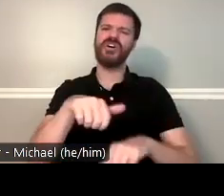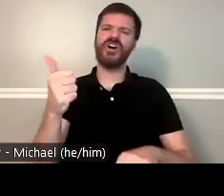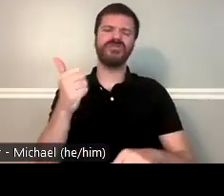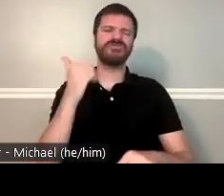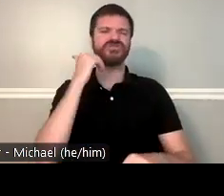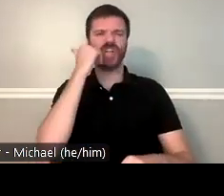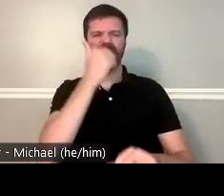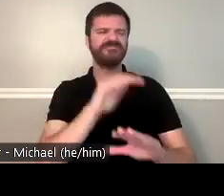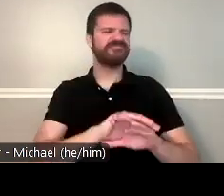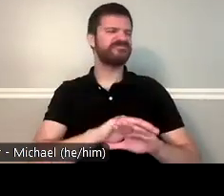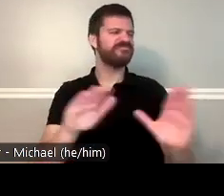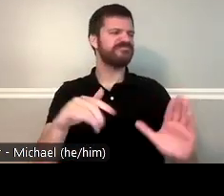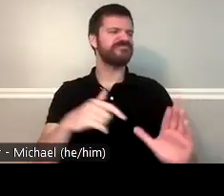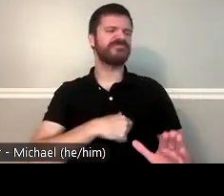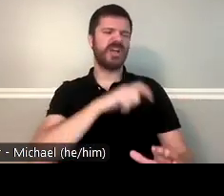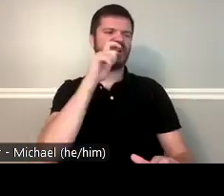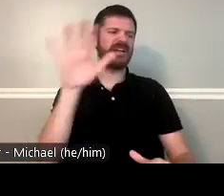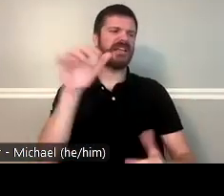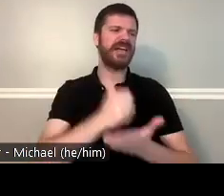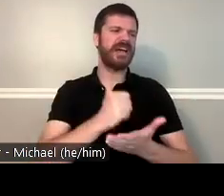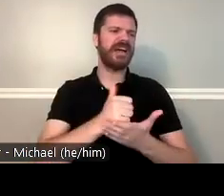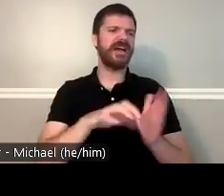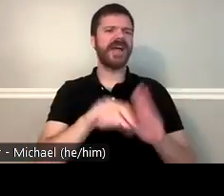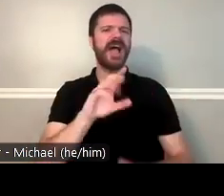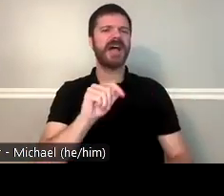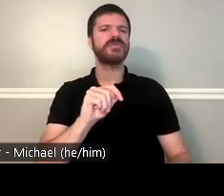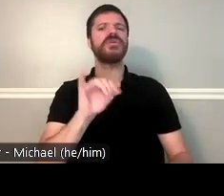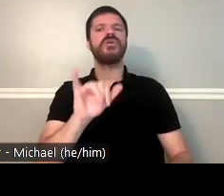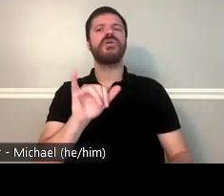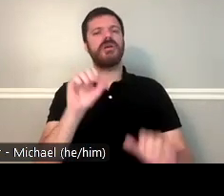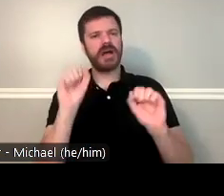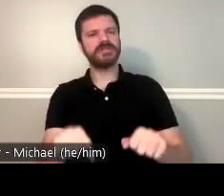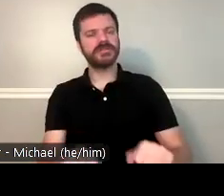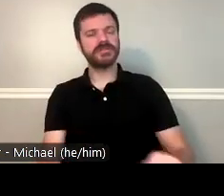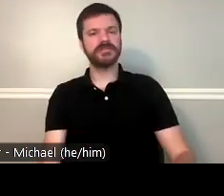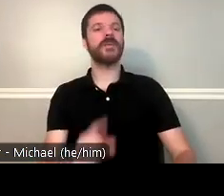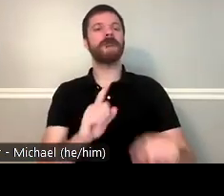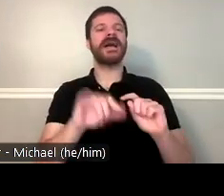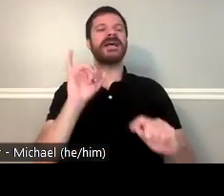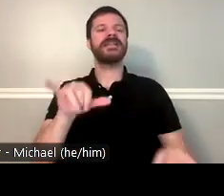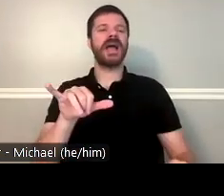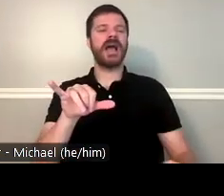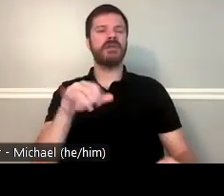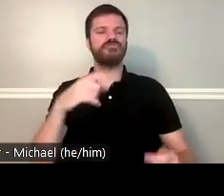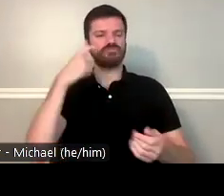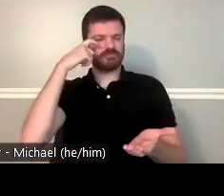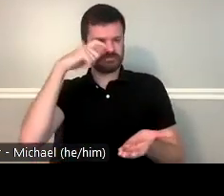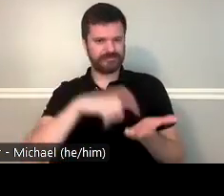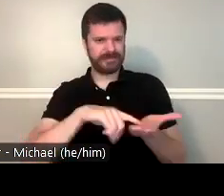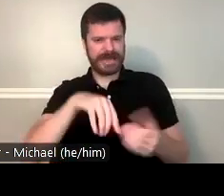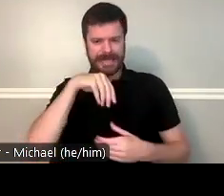shouldn't need their help um and but you tap into your own internal resources and you reach out to